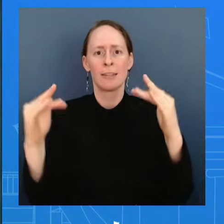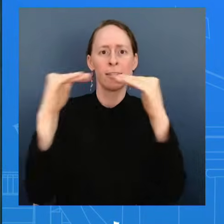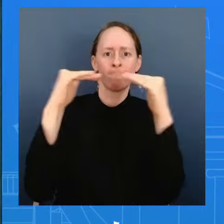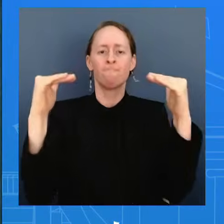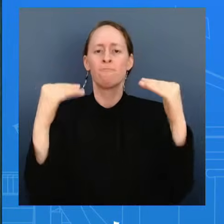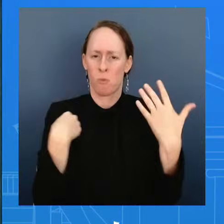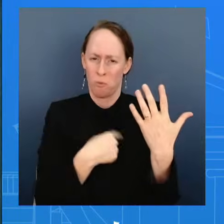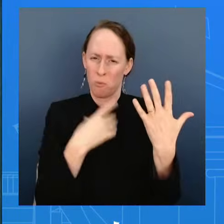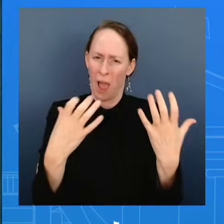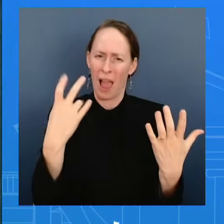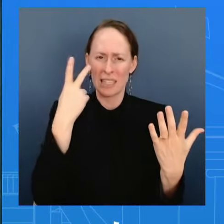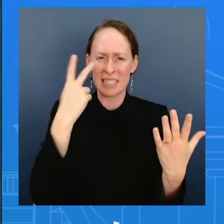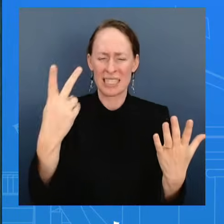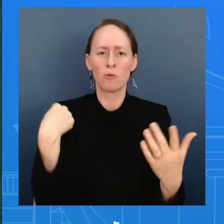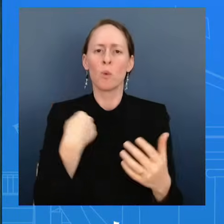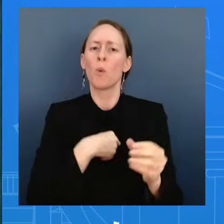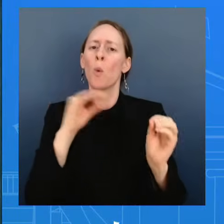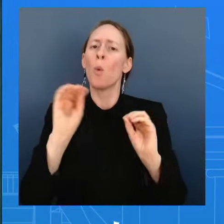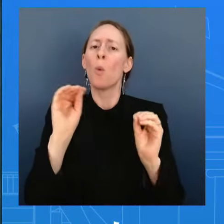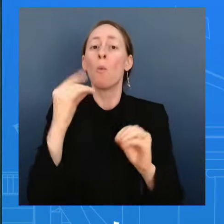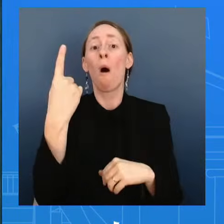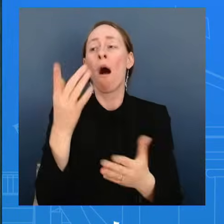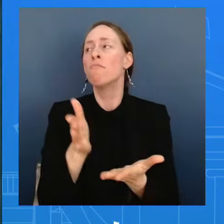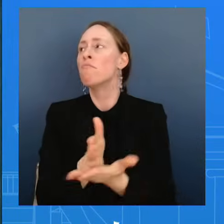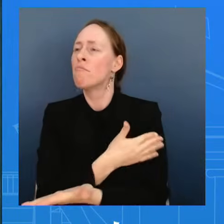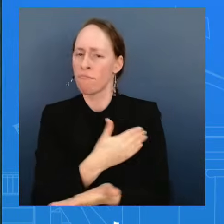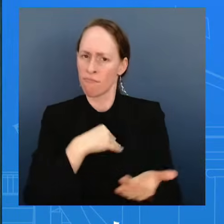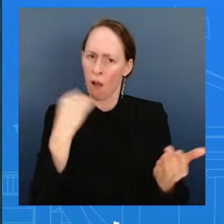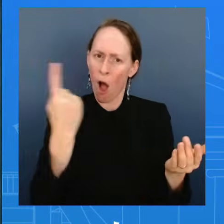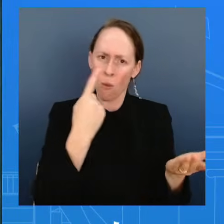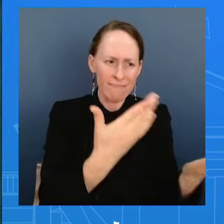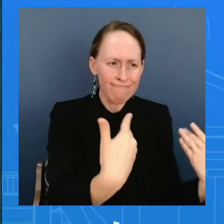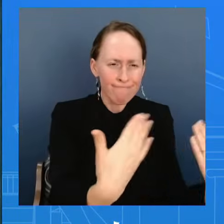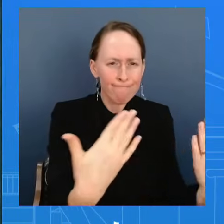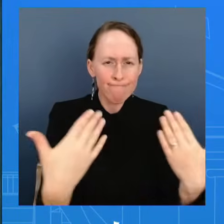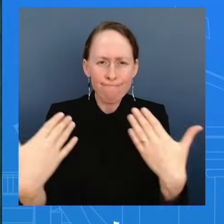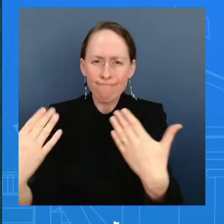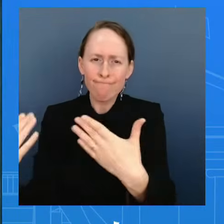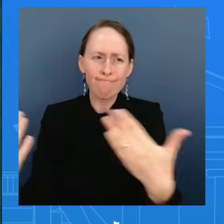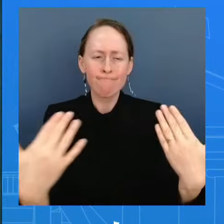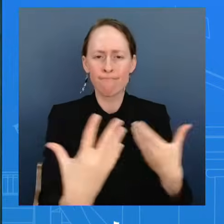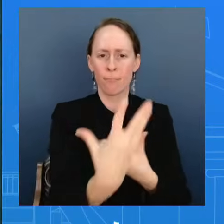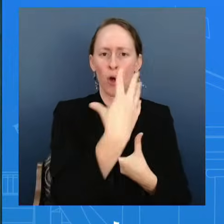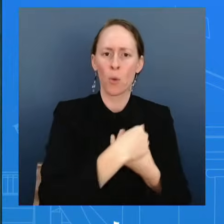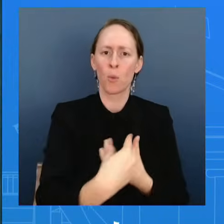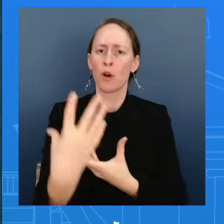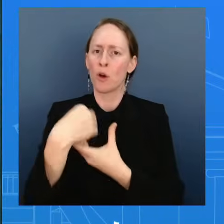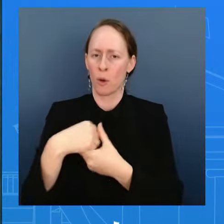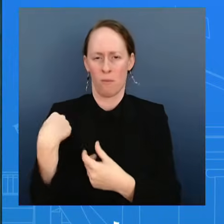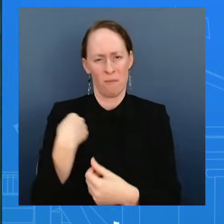Section 5 of the VRA, voter turnout gaps between Black and brown voters and white voters has continued to grow.